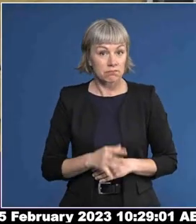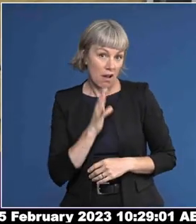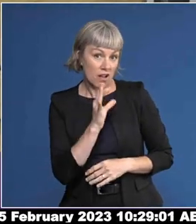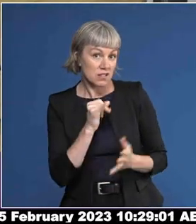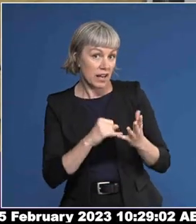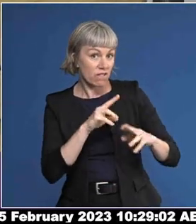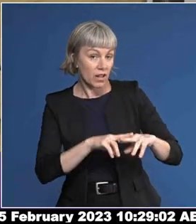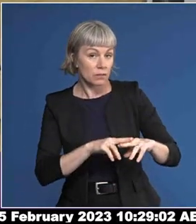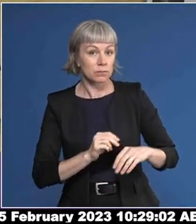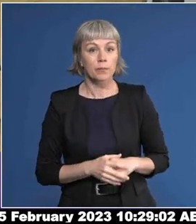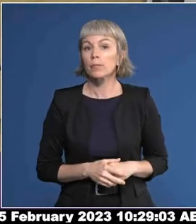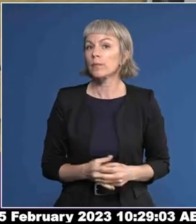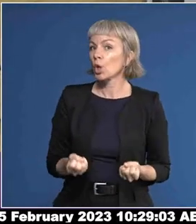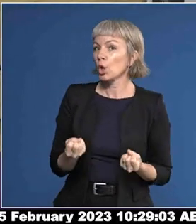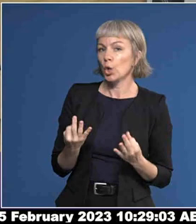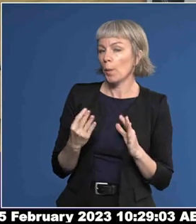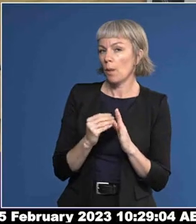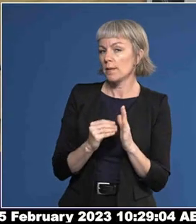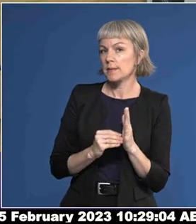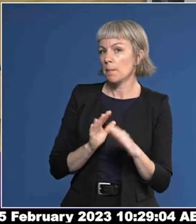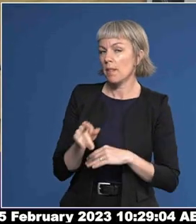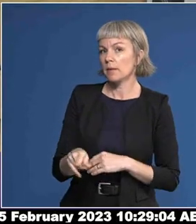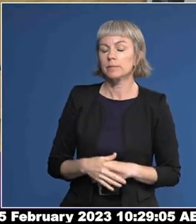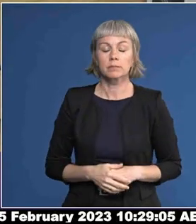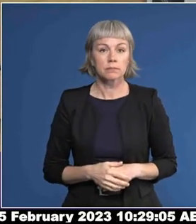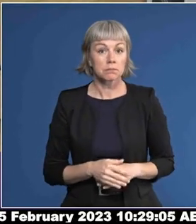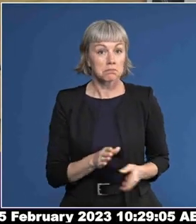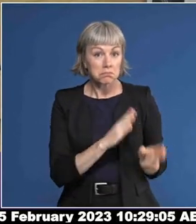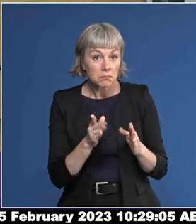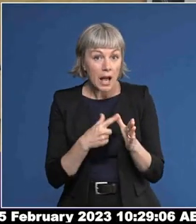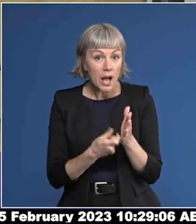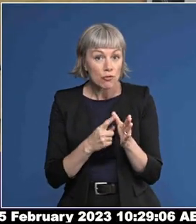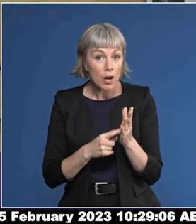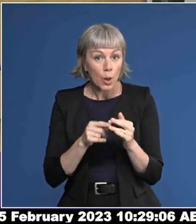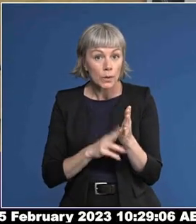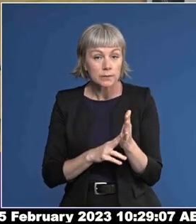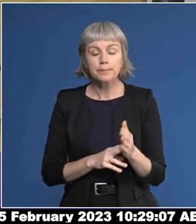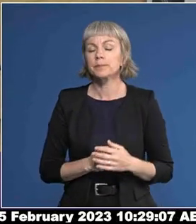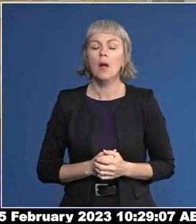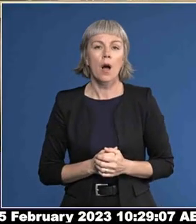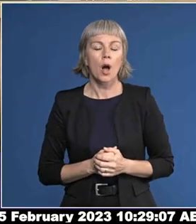There's no policy on that. Araluen? No. MS TOOHEY: So it's part of the procedure for the inherent requirements.